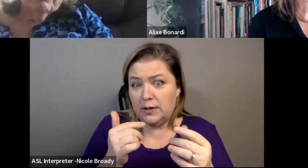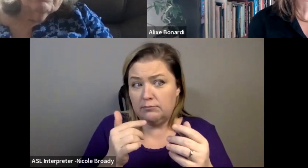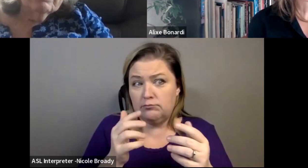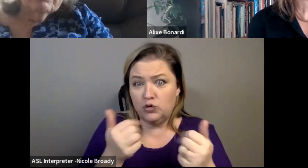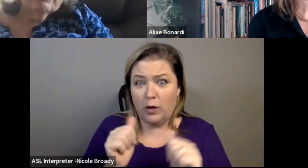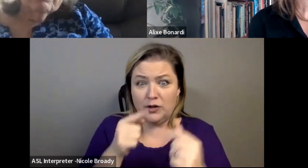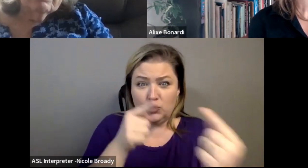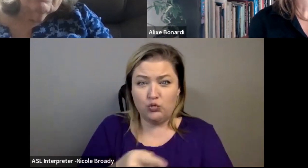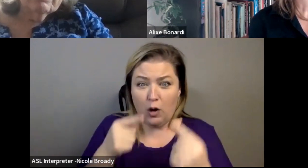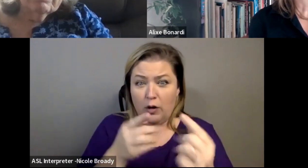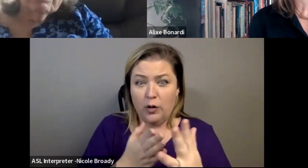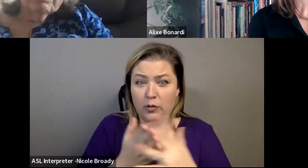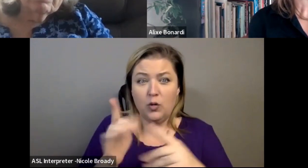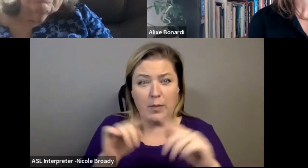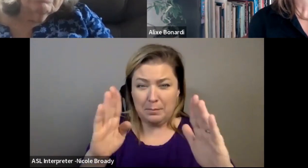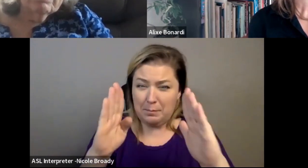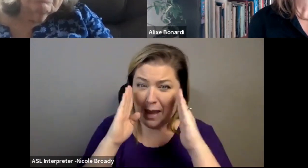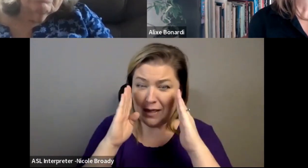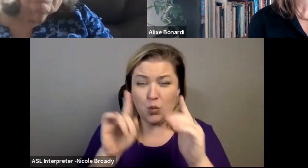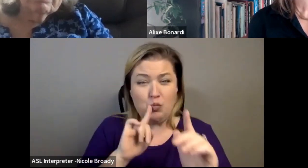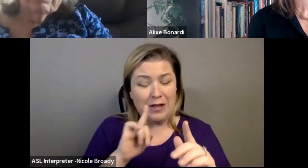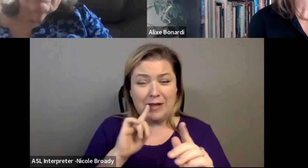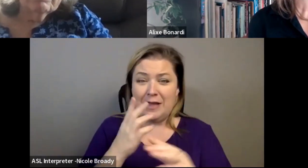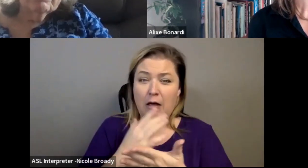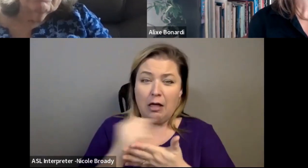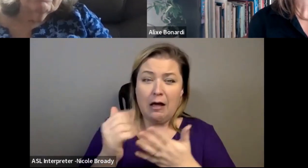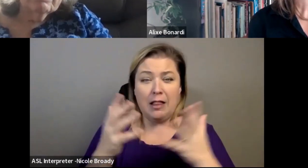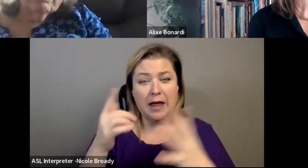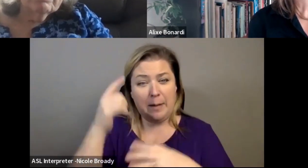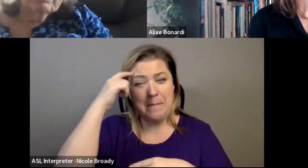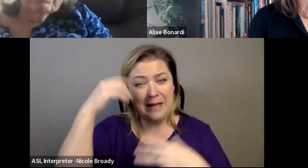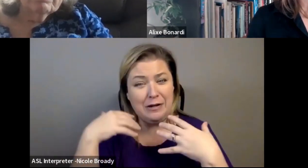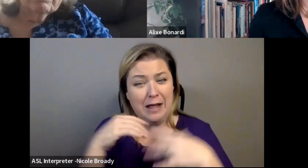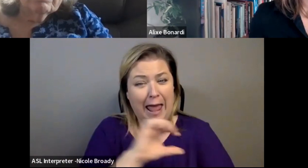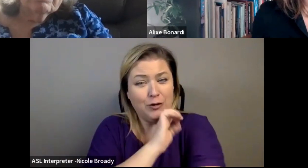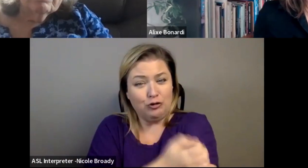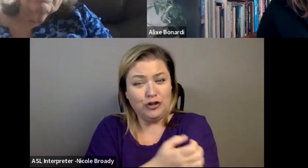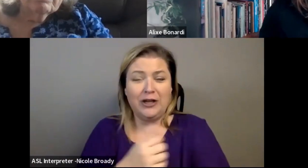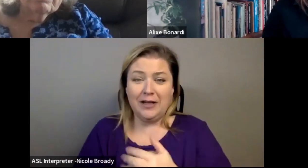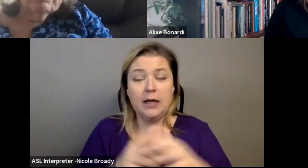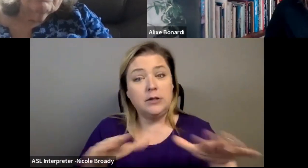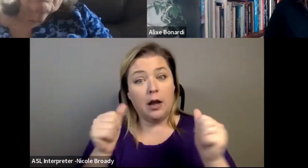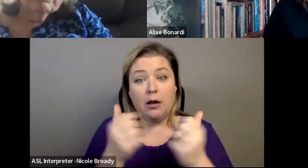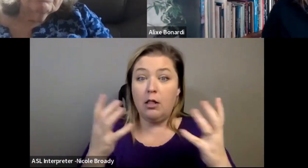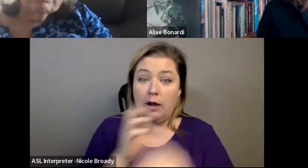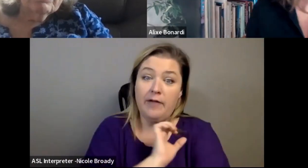that takes a lot of mental energy and just energy energy generally to be to be doing the